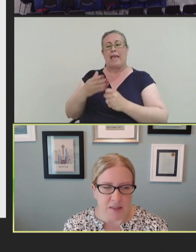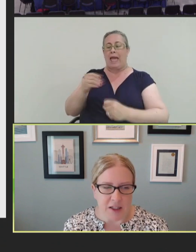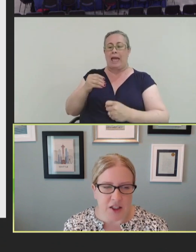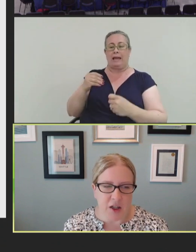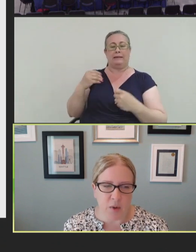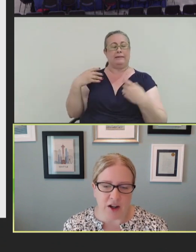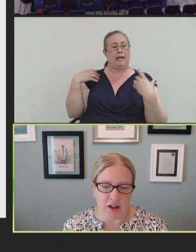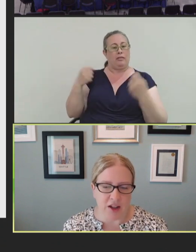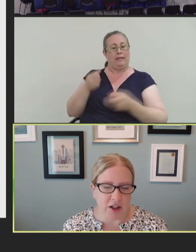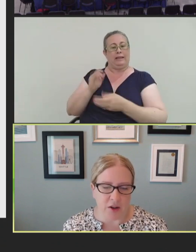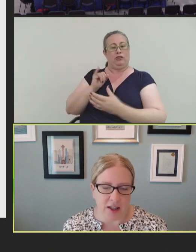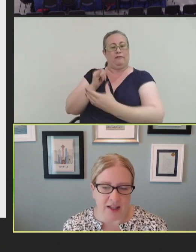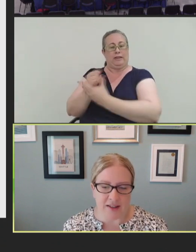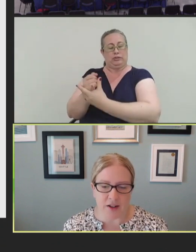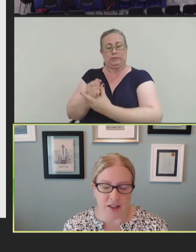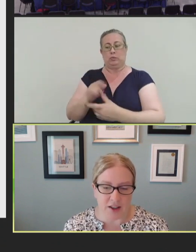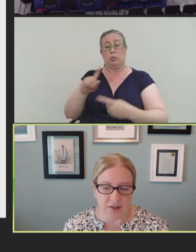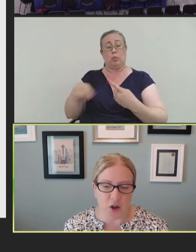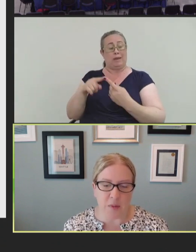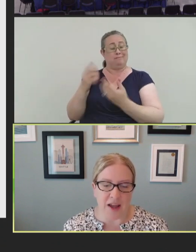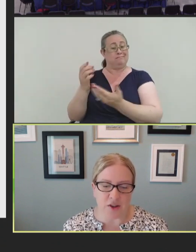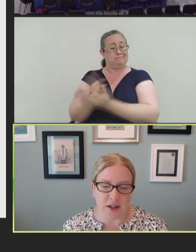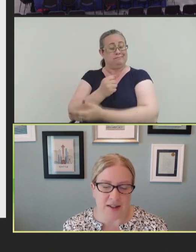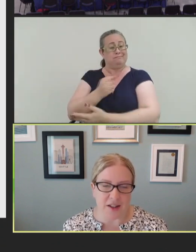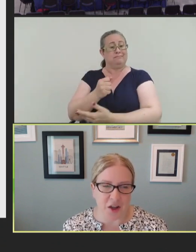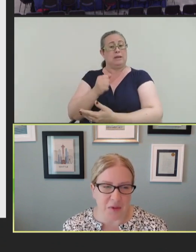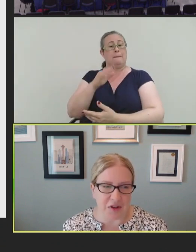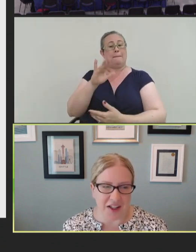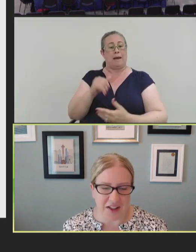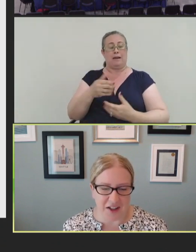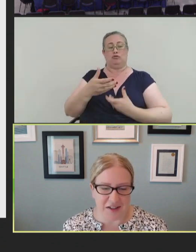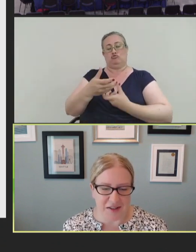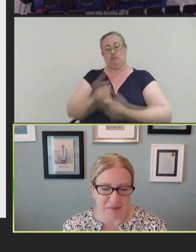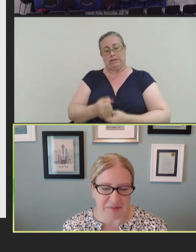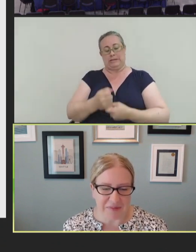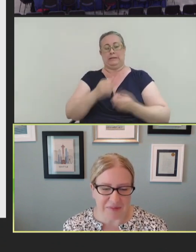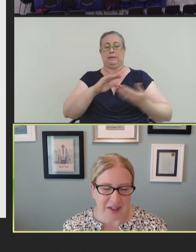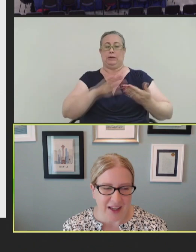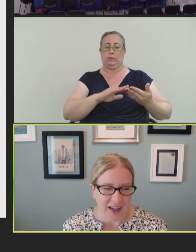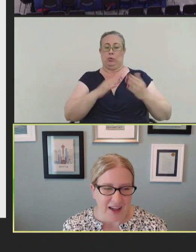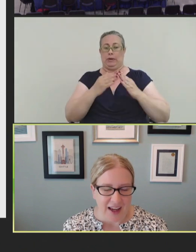especially when they're utilized or delivered by trusted community leaders.